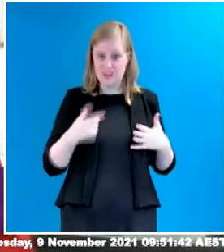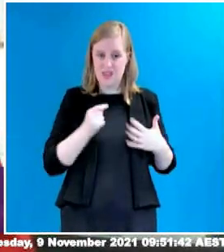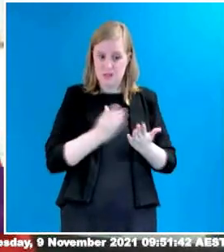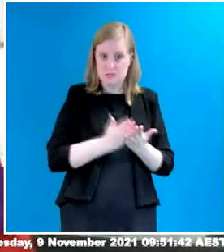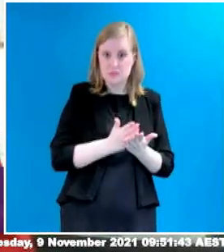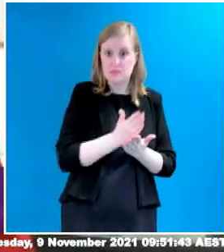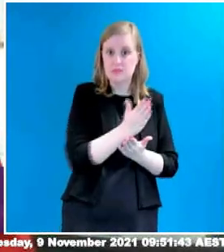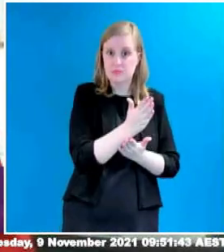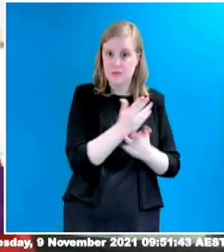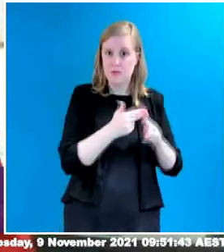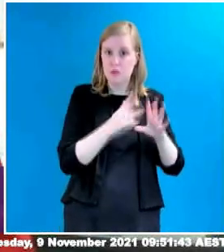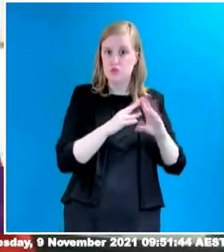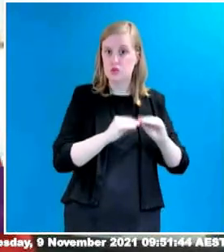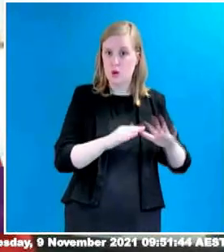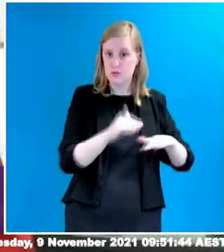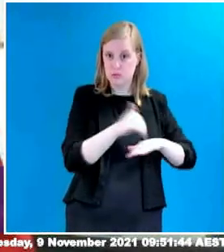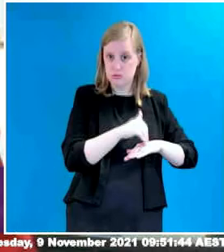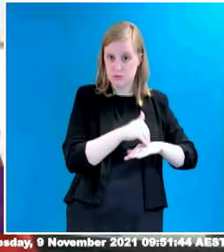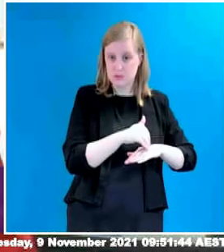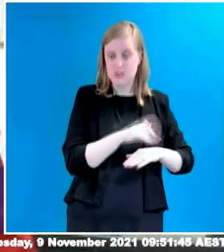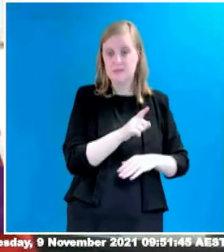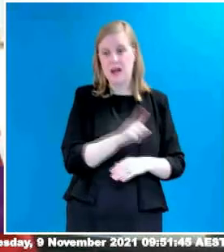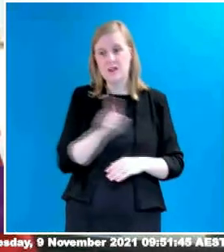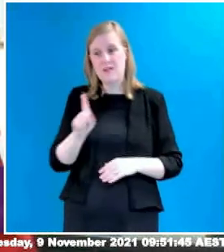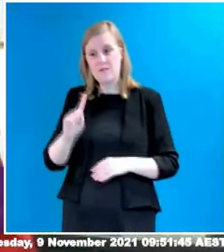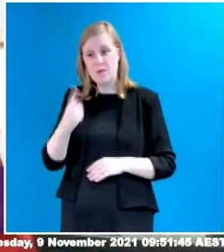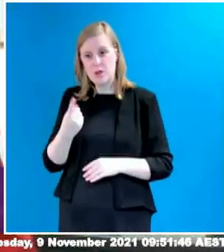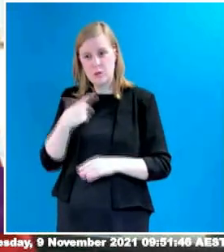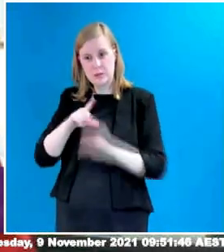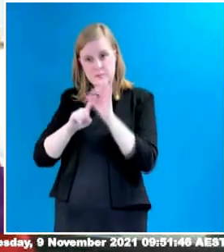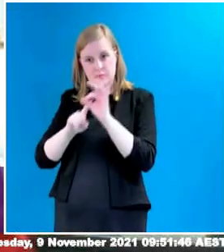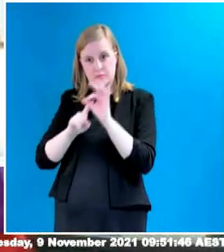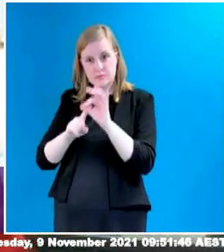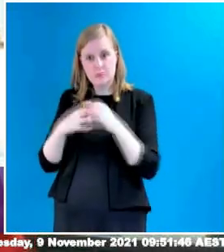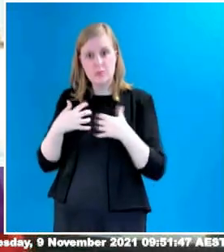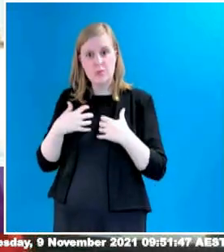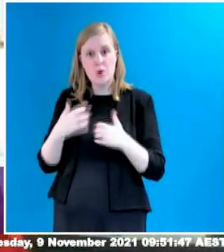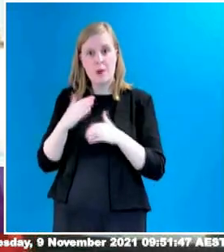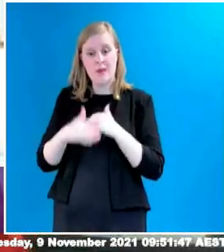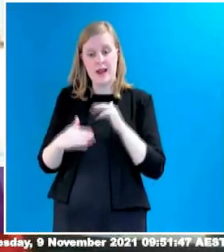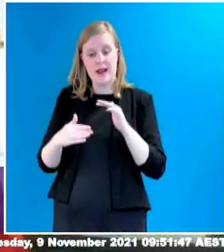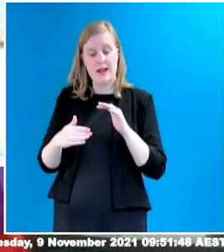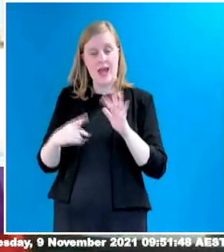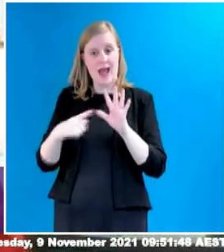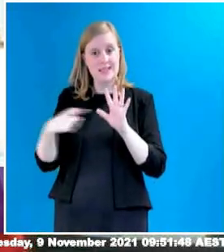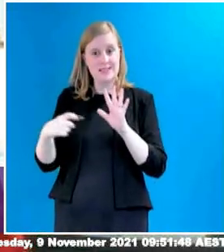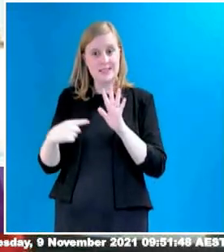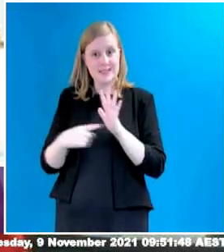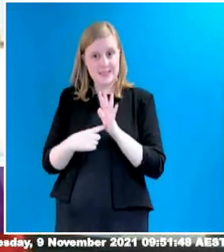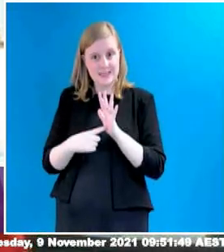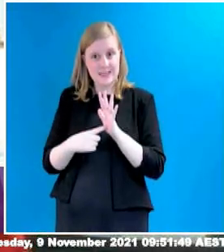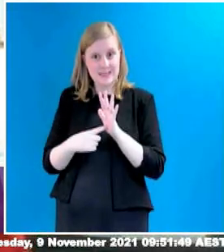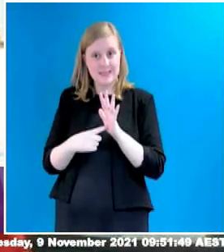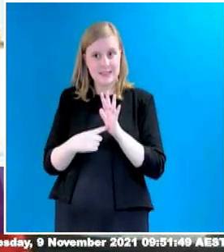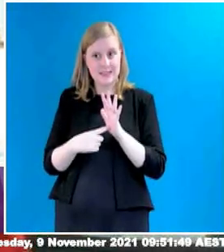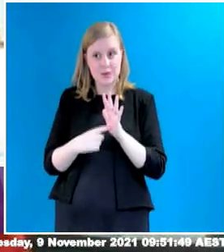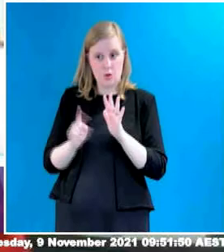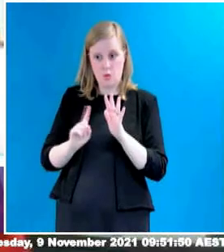Before I do that, can I finish off with the steps to introducing the ACT Human